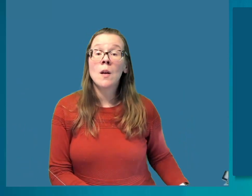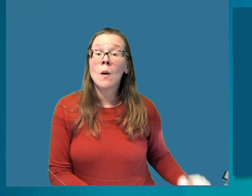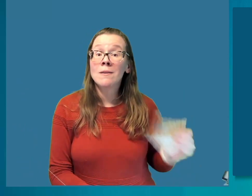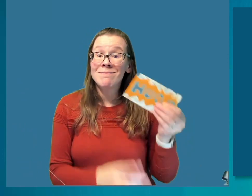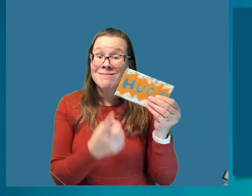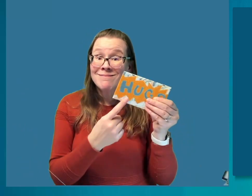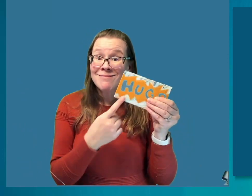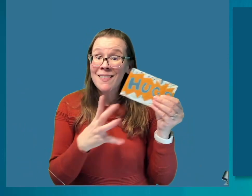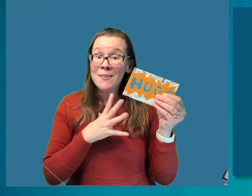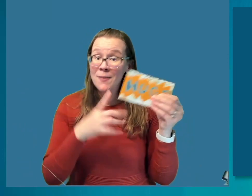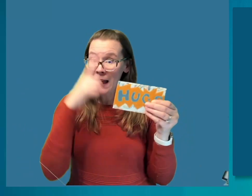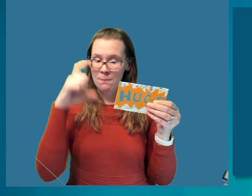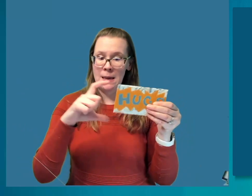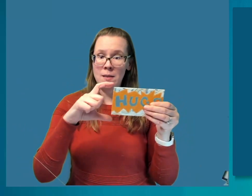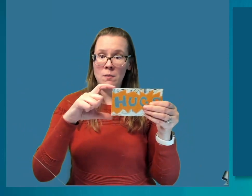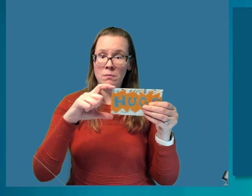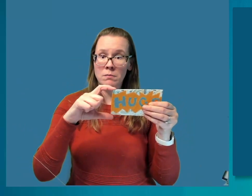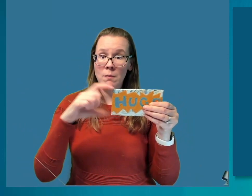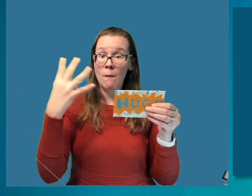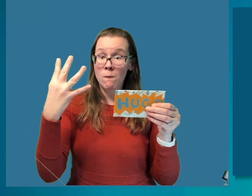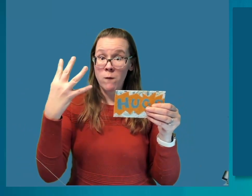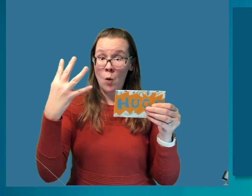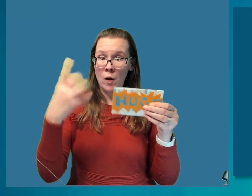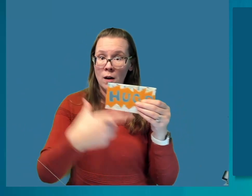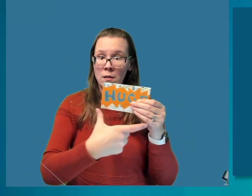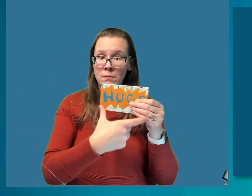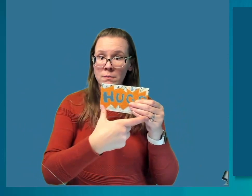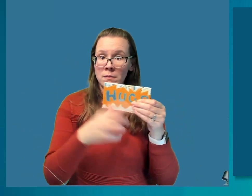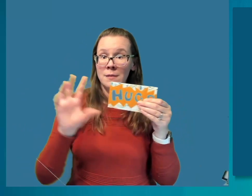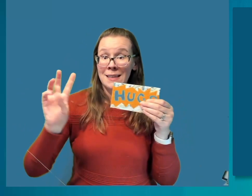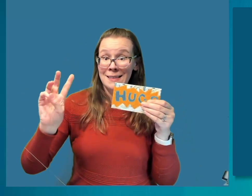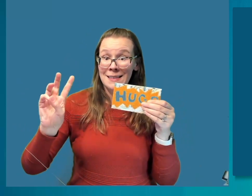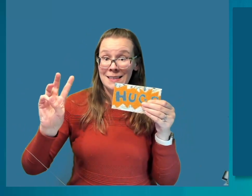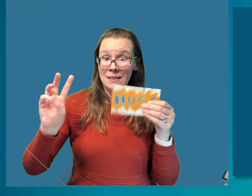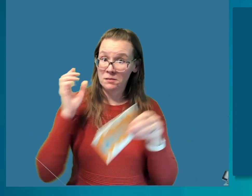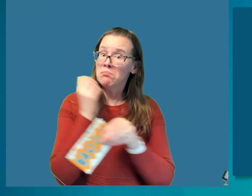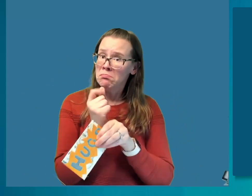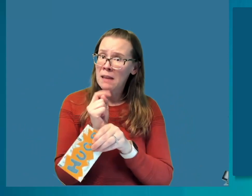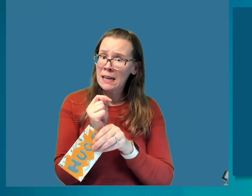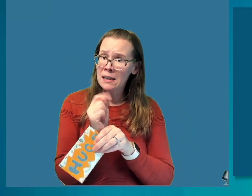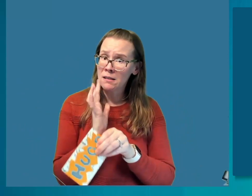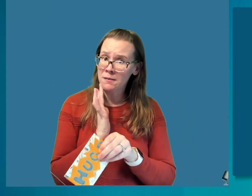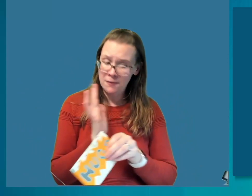that extended edge because, you know, most letter size letters need that longer length. Which means